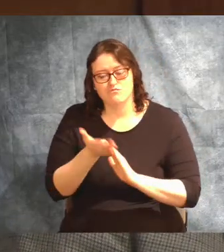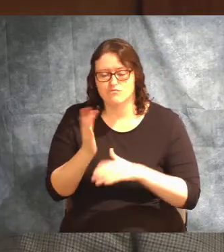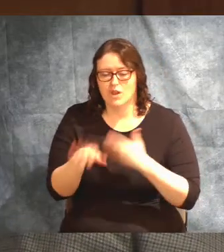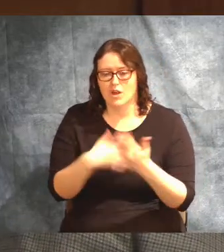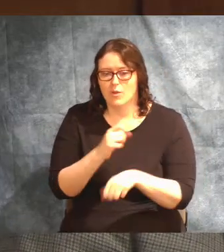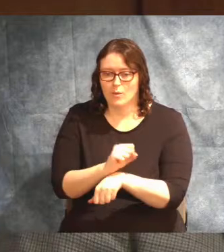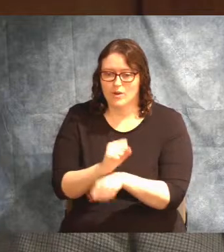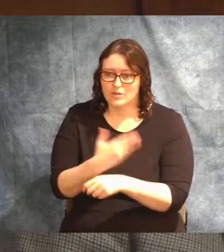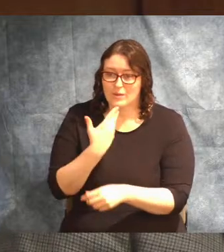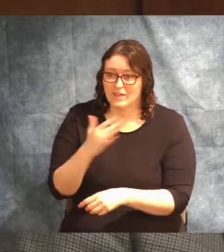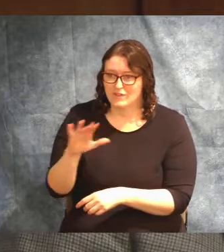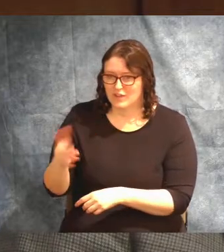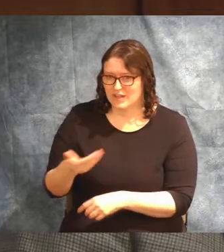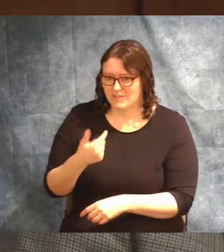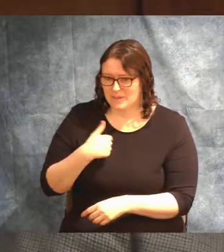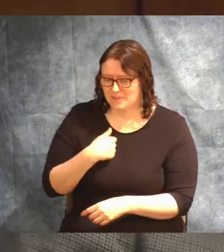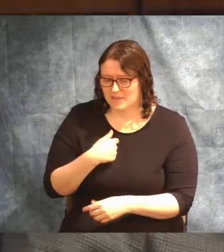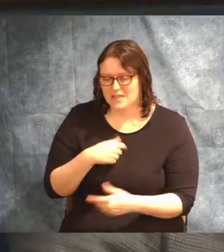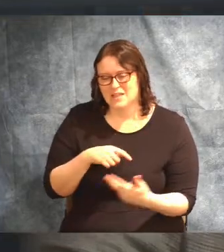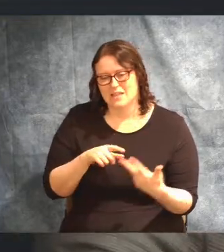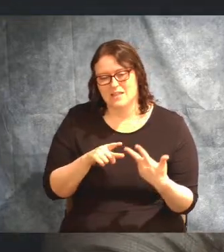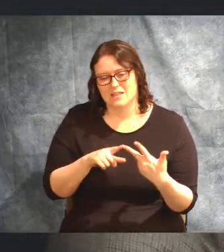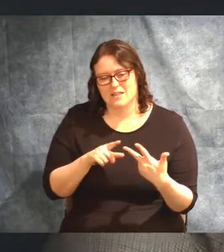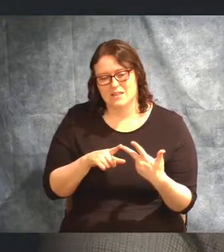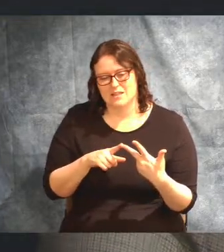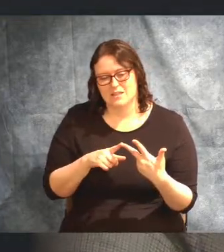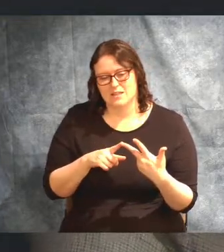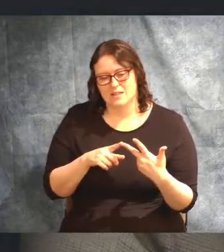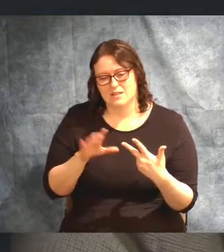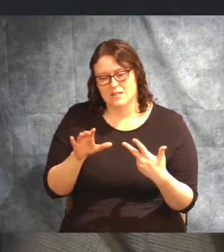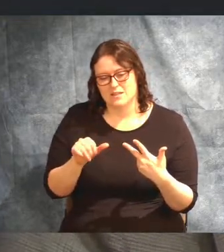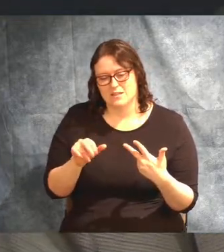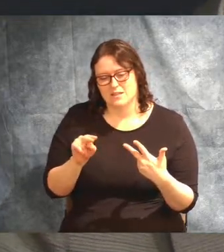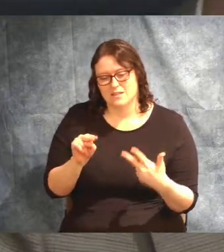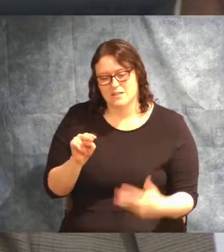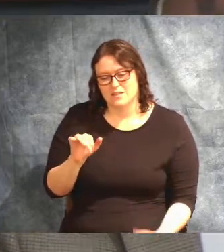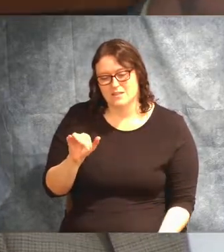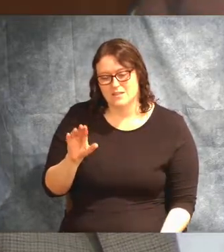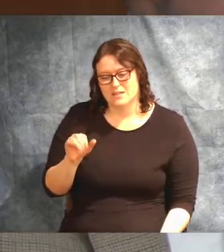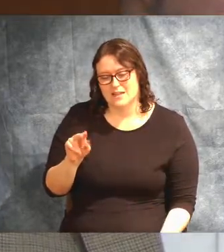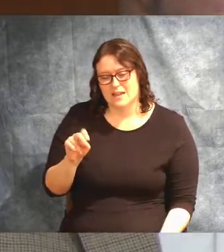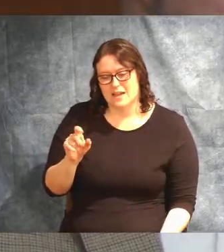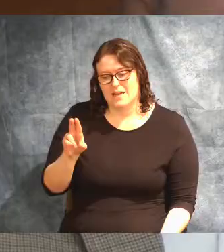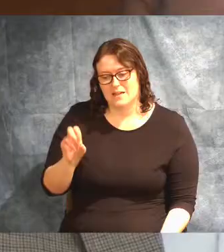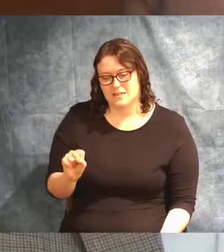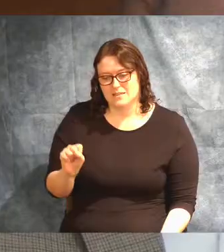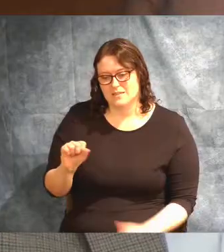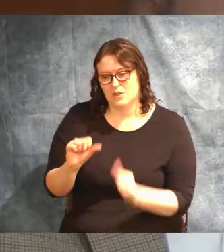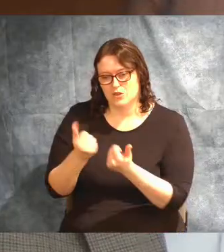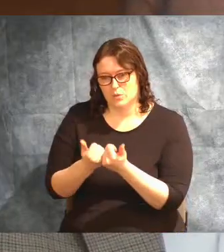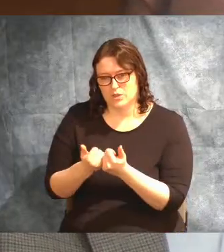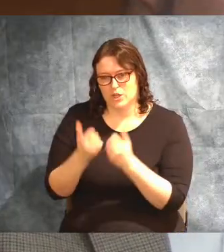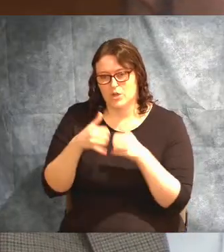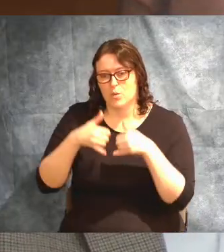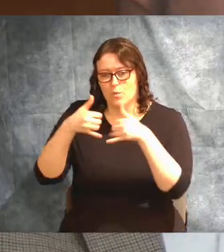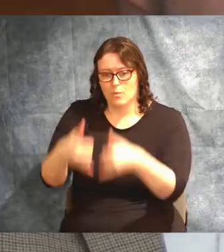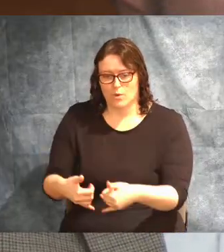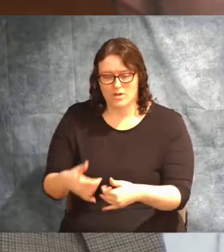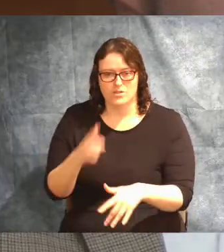that. I had to it's went to the Catus Association awards dinner. I'm recognizing Cadians that